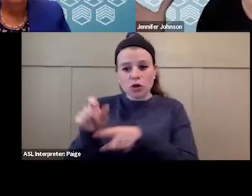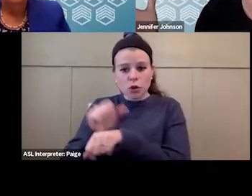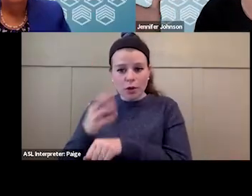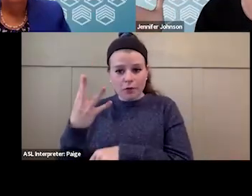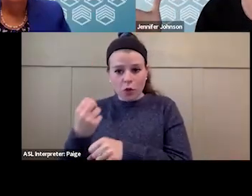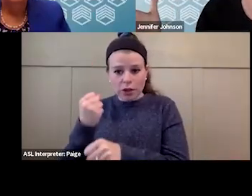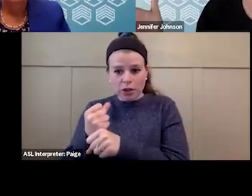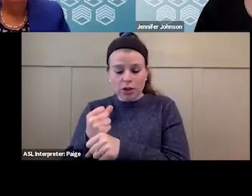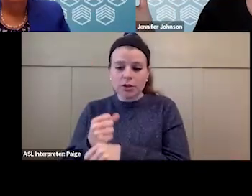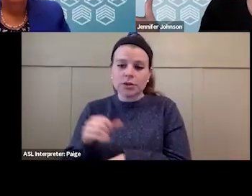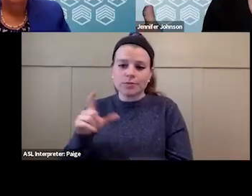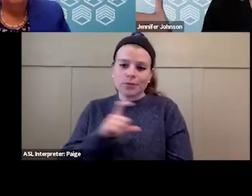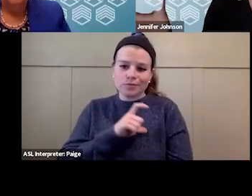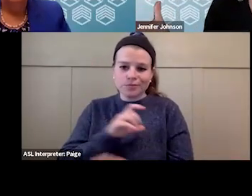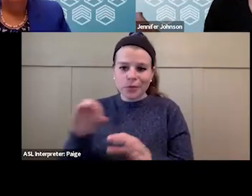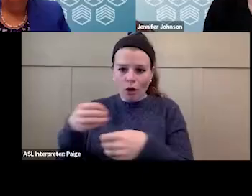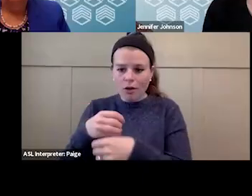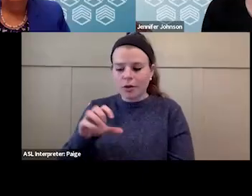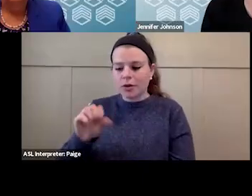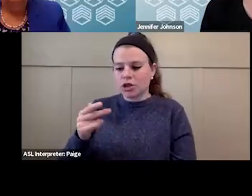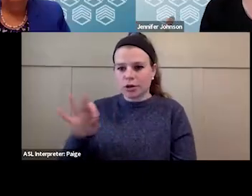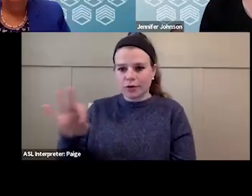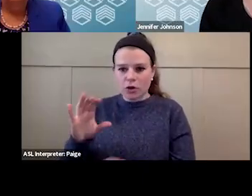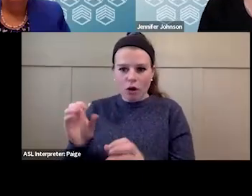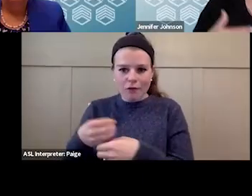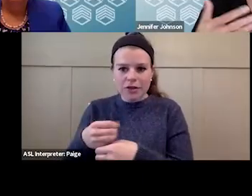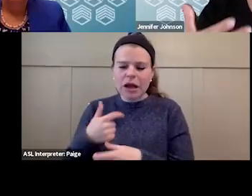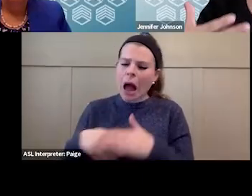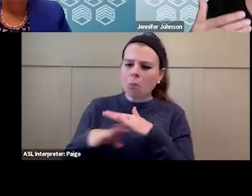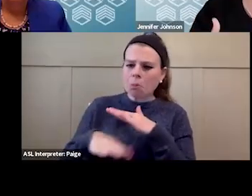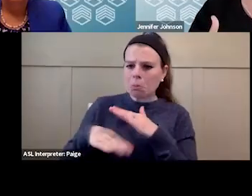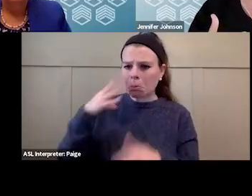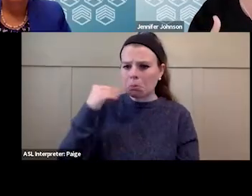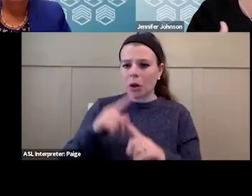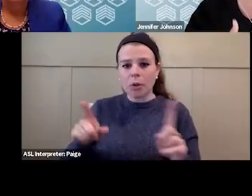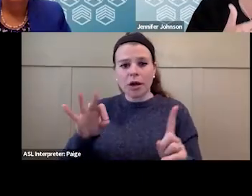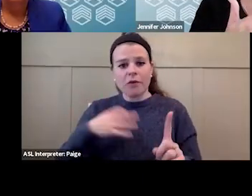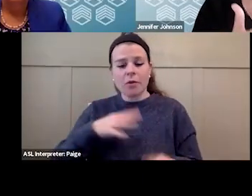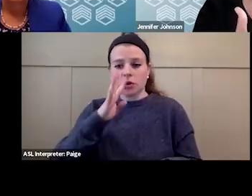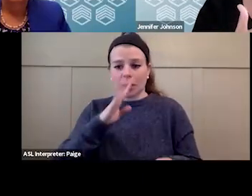broad, um, sort of base of experience. But if I'm talking as a defense attorney, I want you to ignore